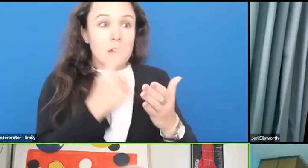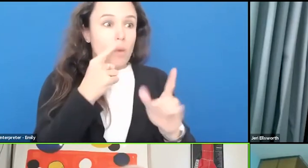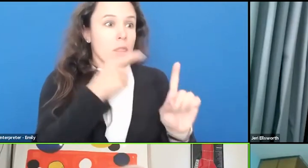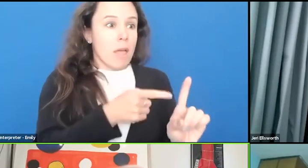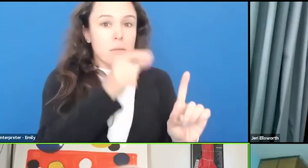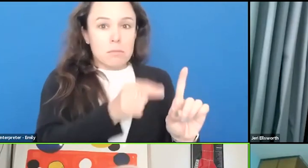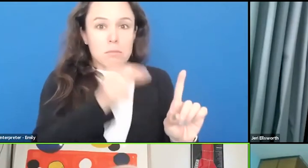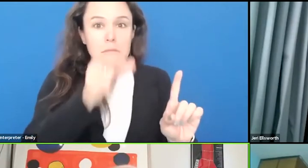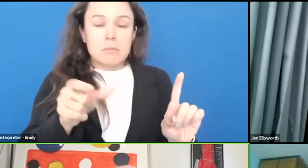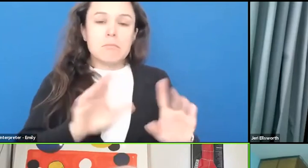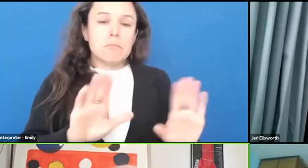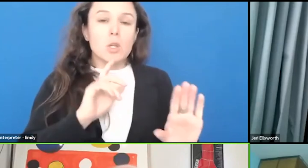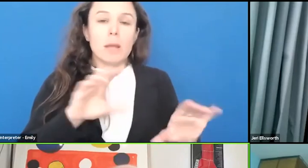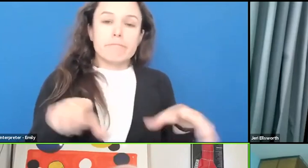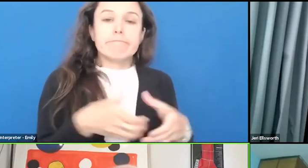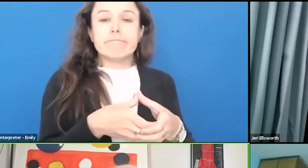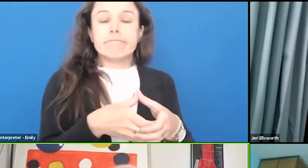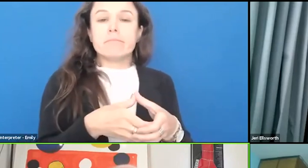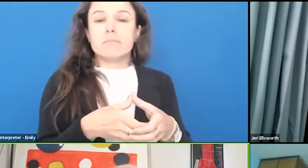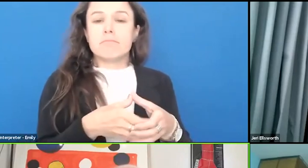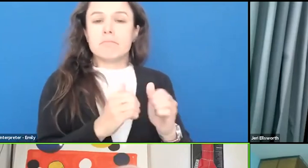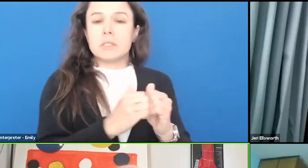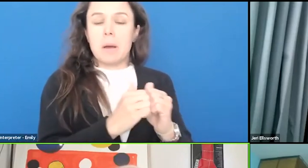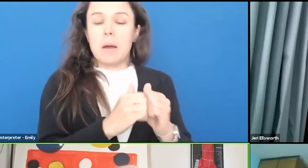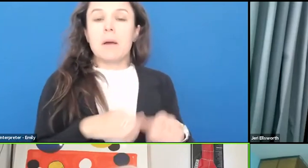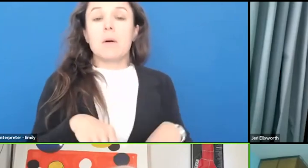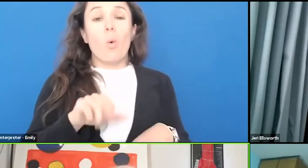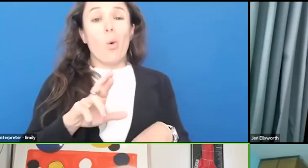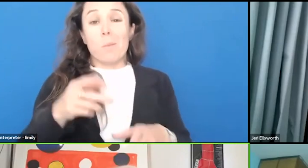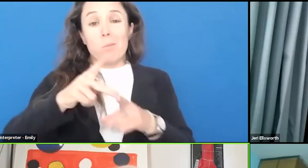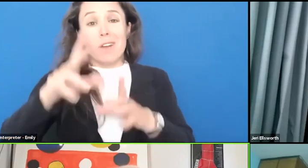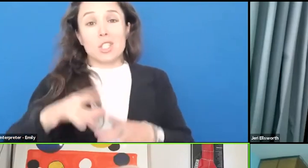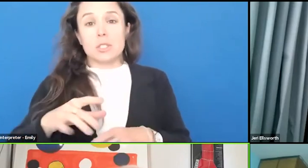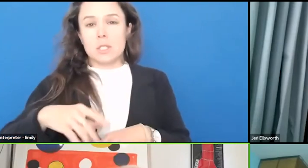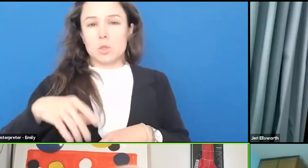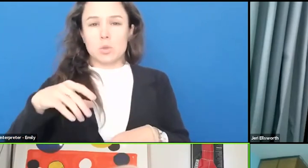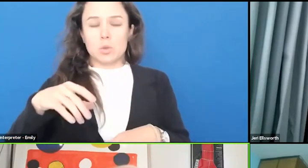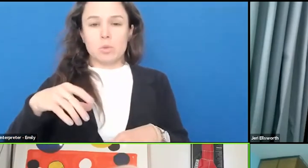to optimize it or a professional might have to optimize it for you after observing what problems